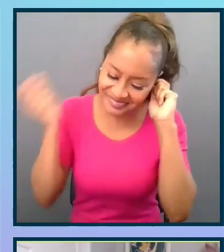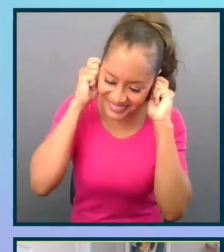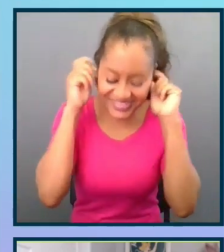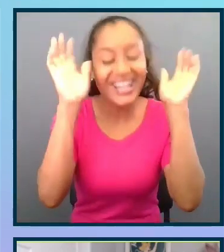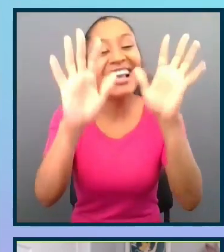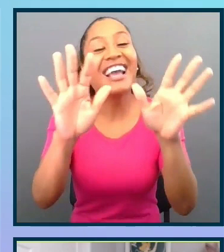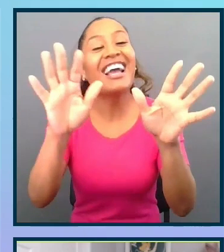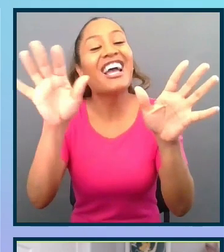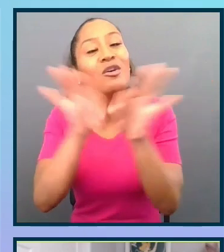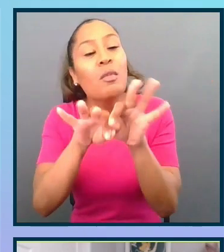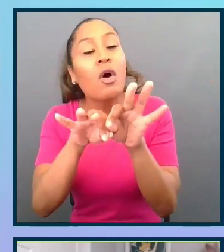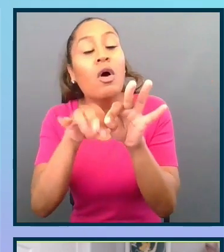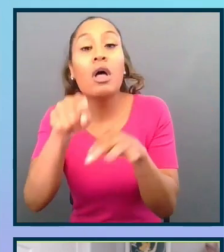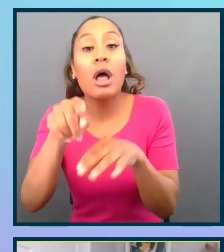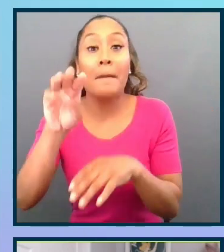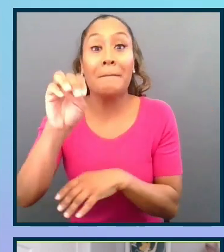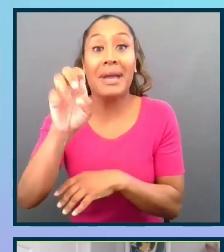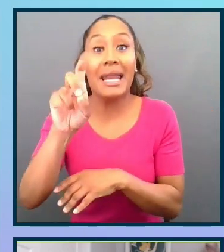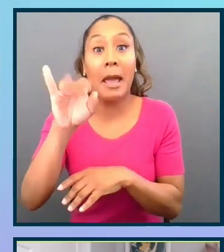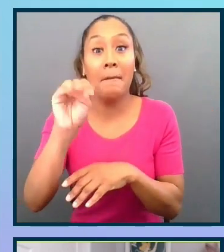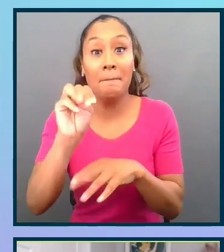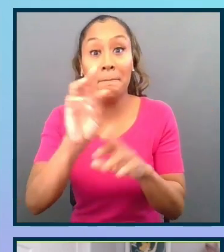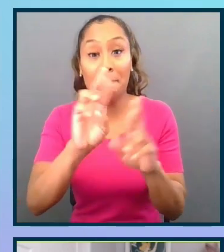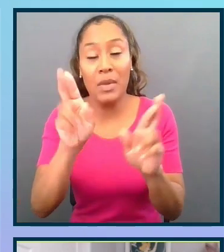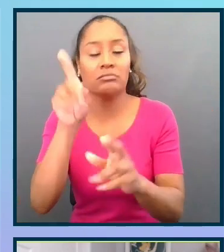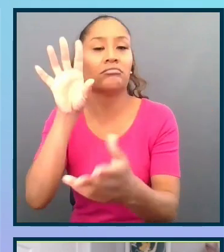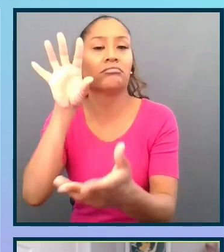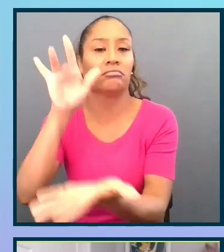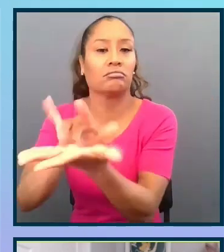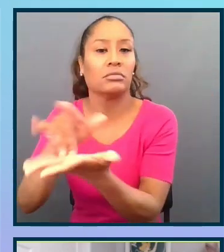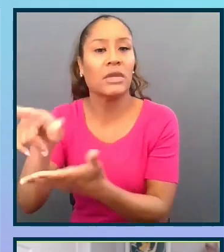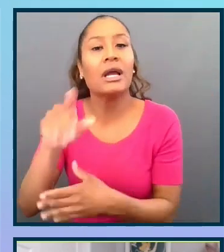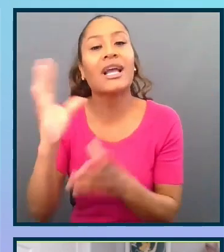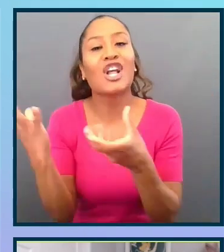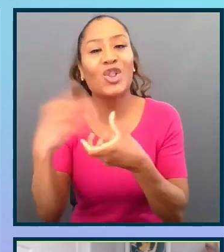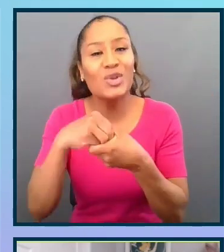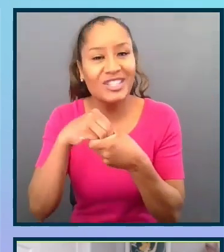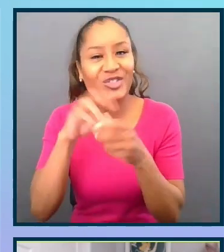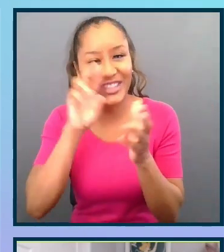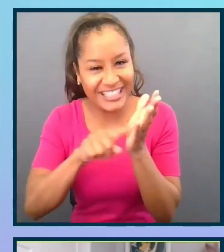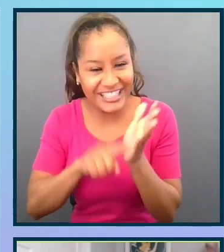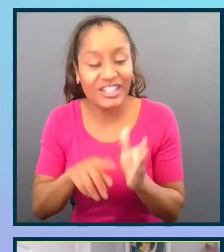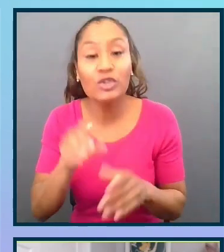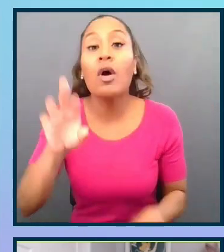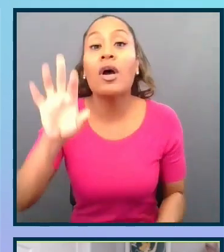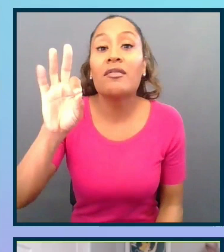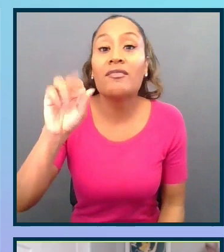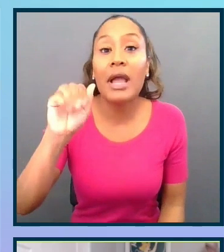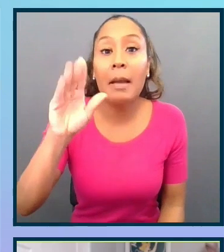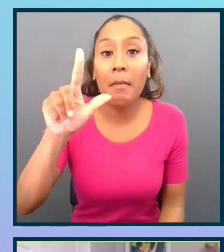can be a great way to start, or you could reference fable. Fable does some inclusive research work.